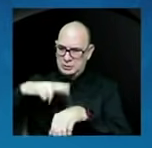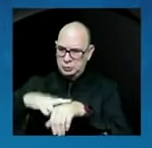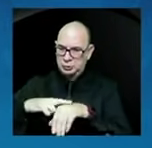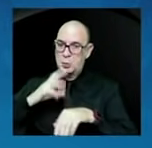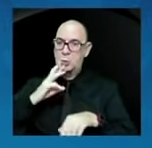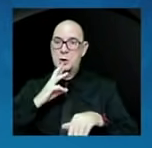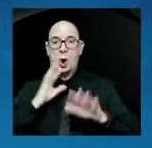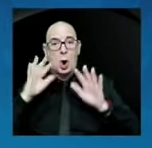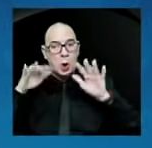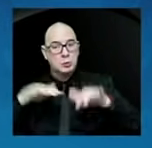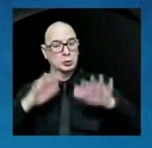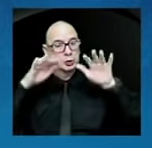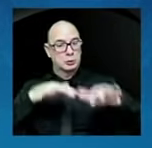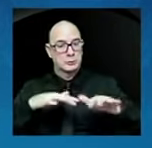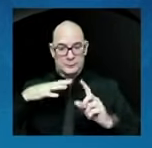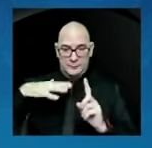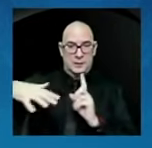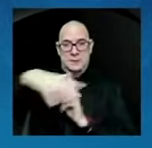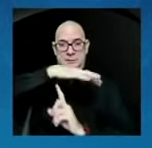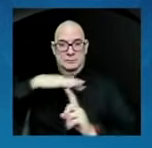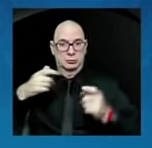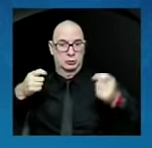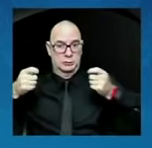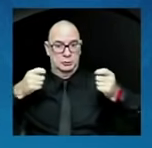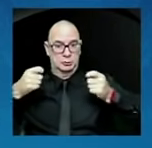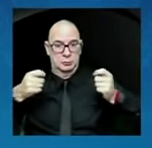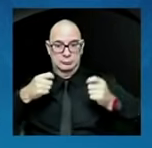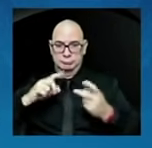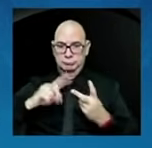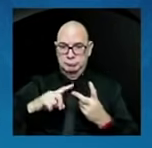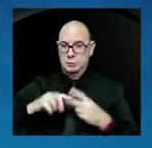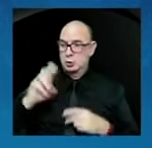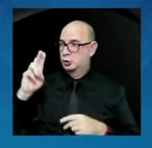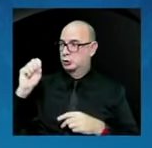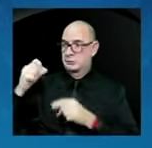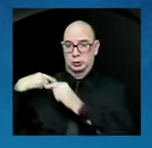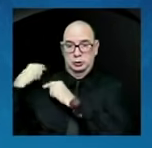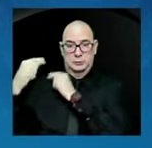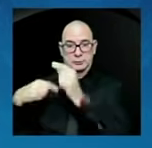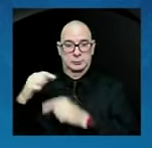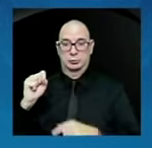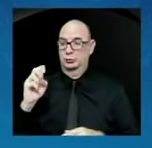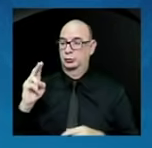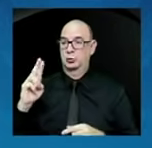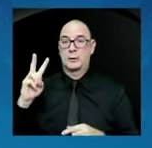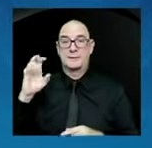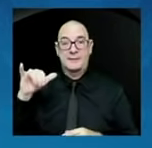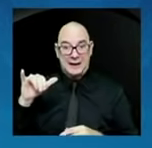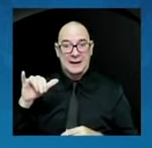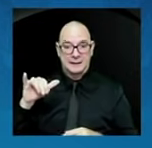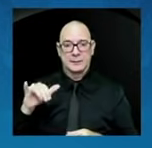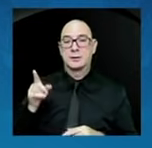THANK ALL ALSO TO THE LEADERS OF THE NATIONAL OCEANIC